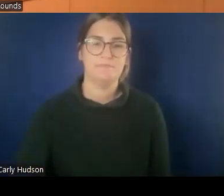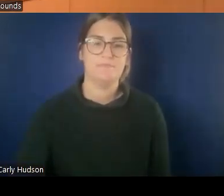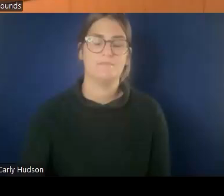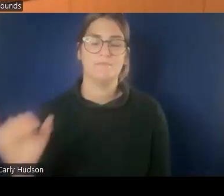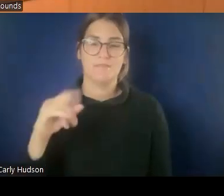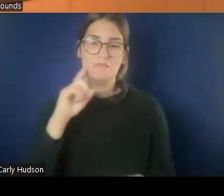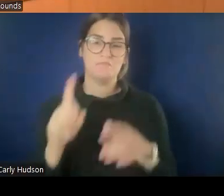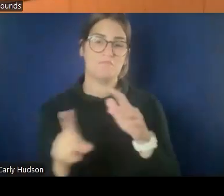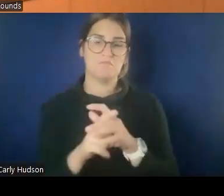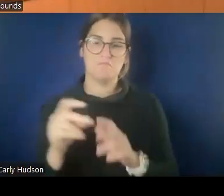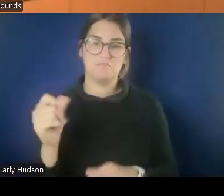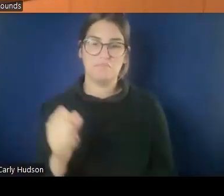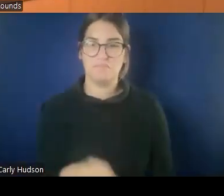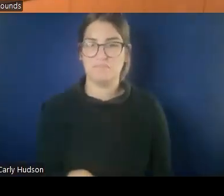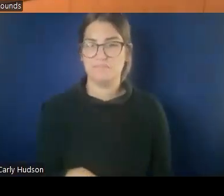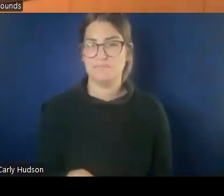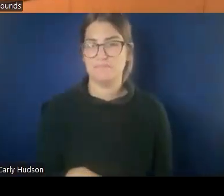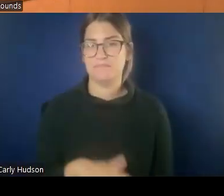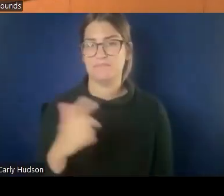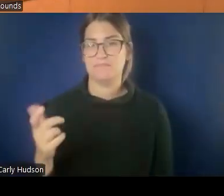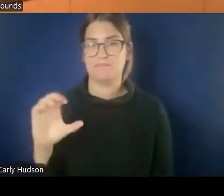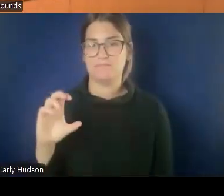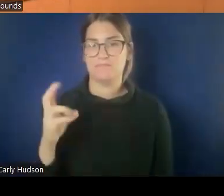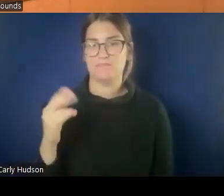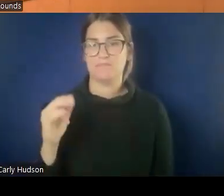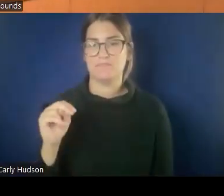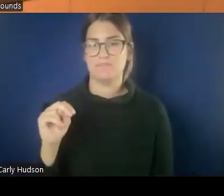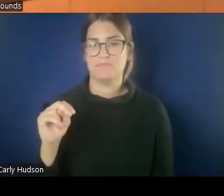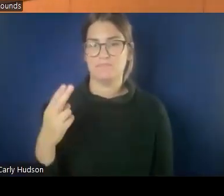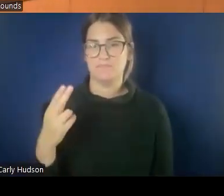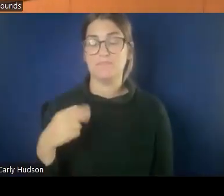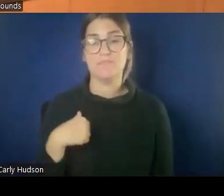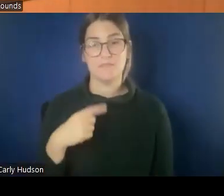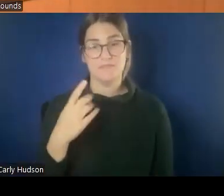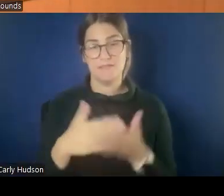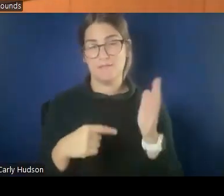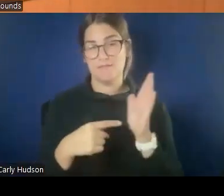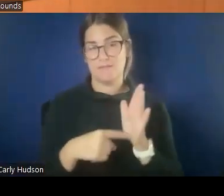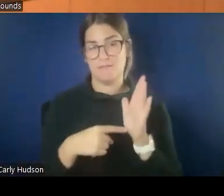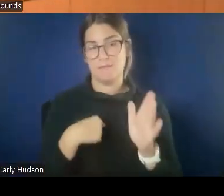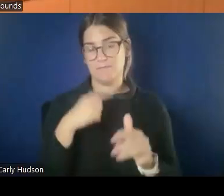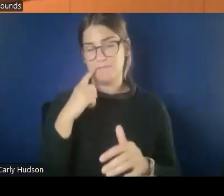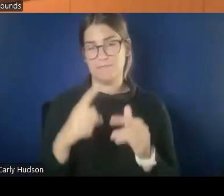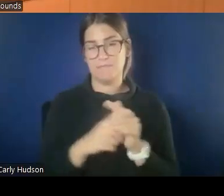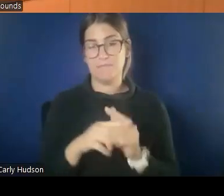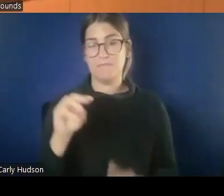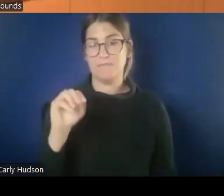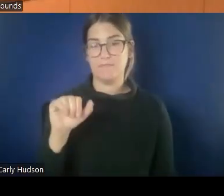my head yeah some examples some examples that I can think of so uh May is um Asian American